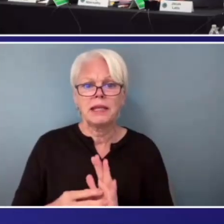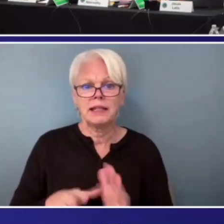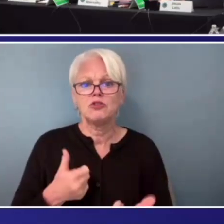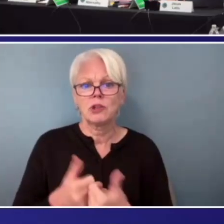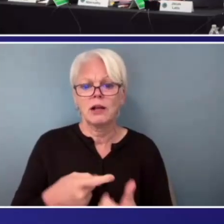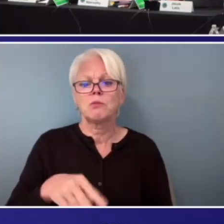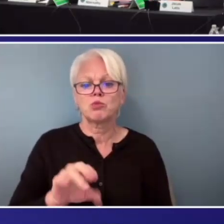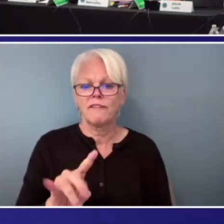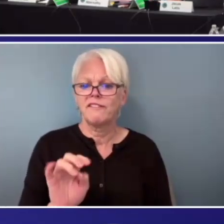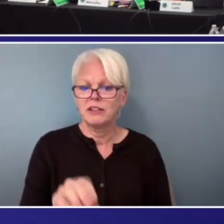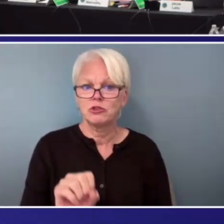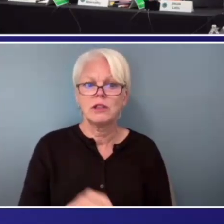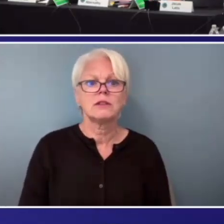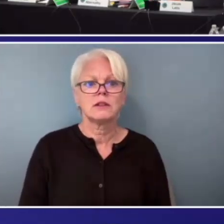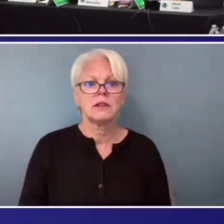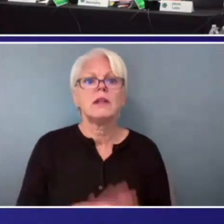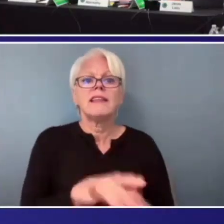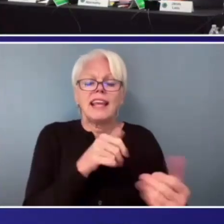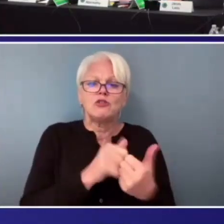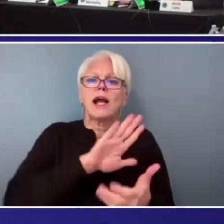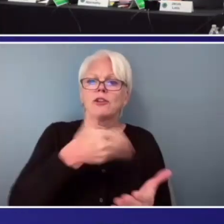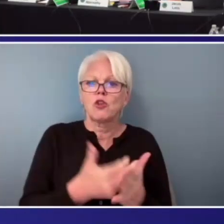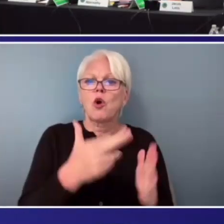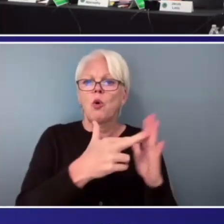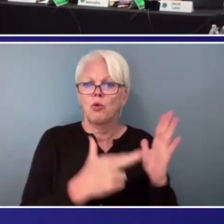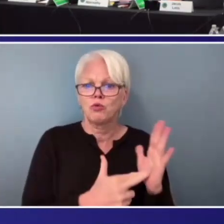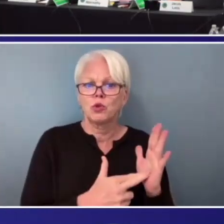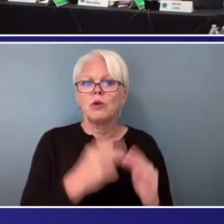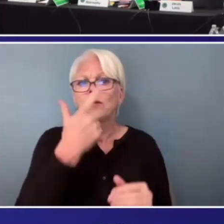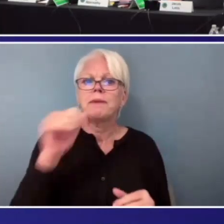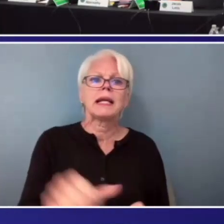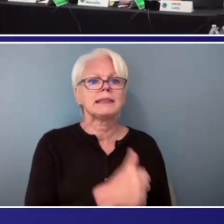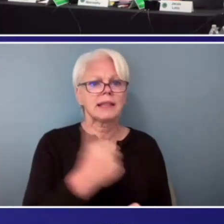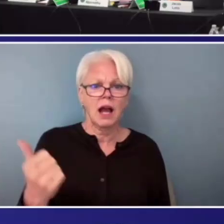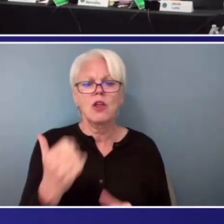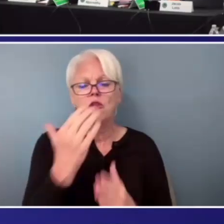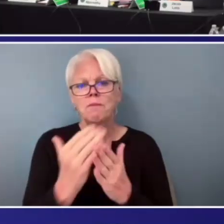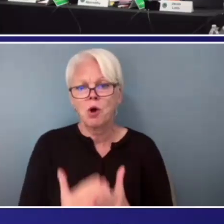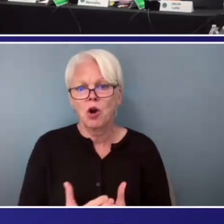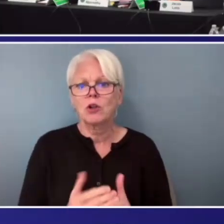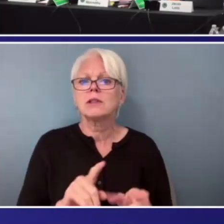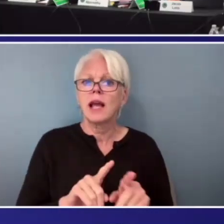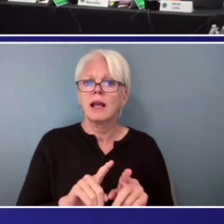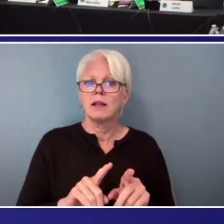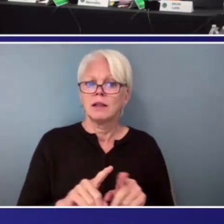They challenged the whole rule. So the whole rule because other pieces and parts -- as we went through the SAVE --